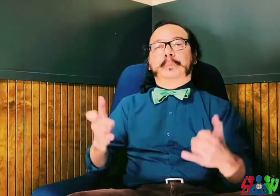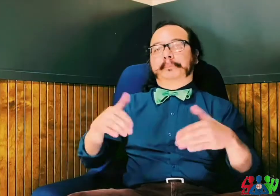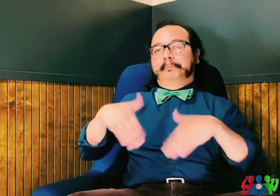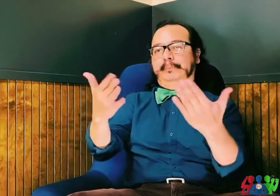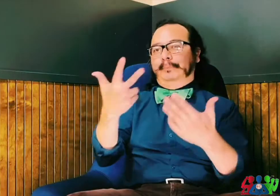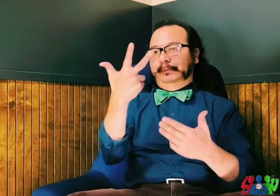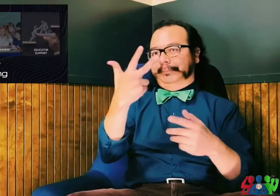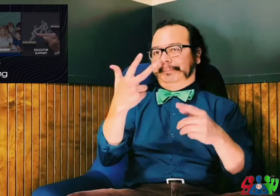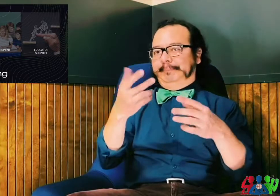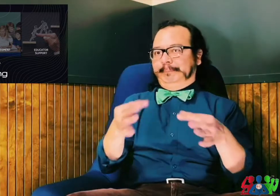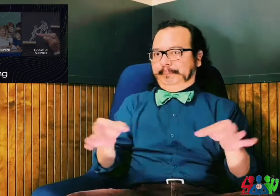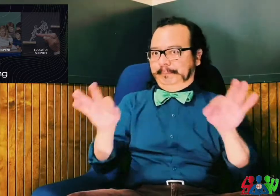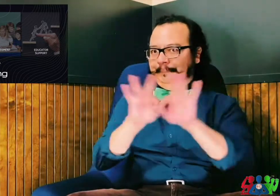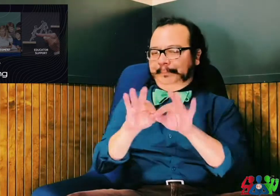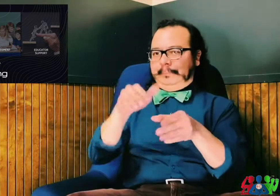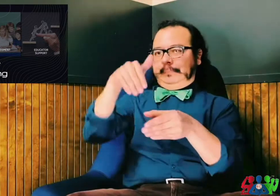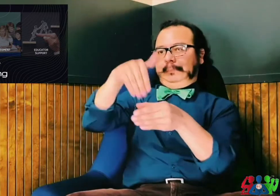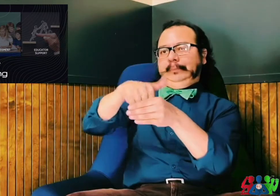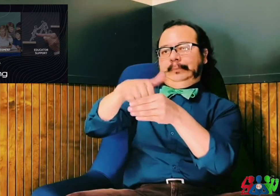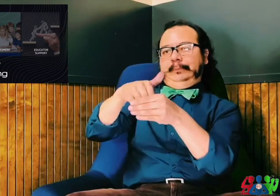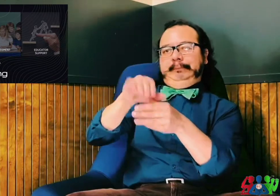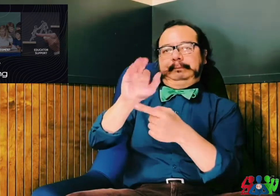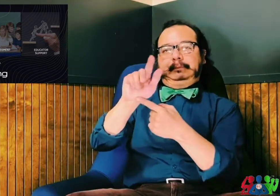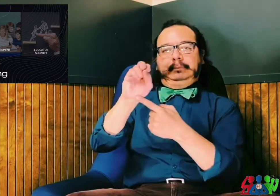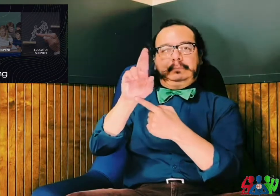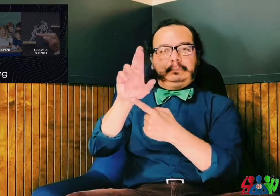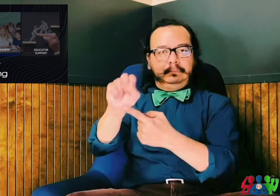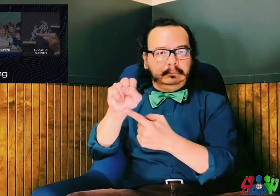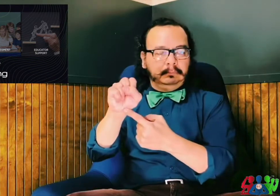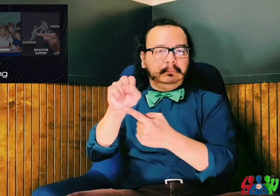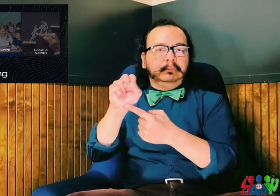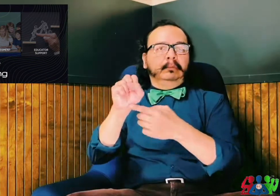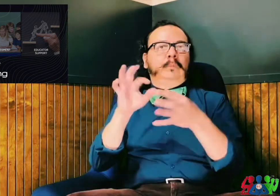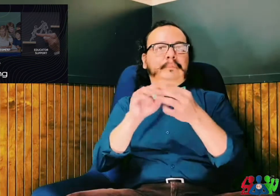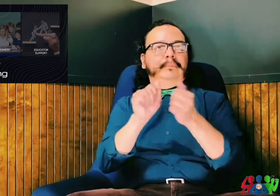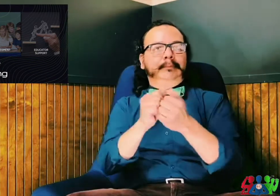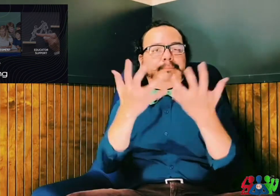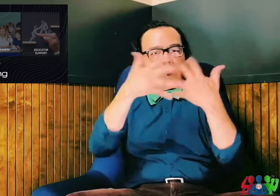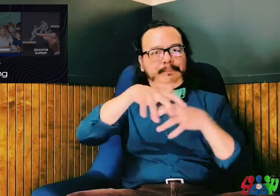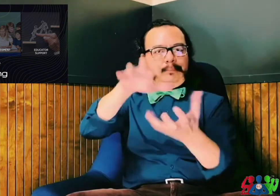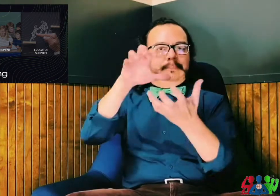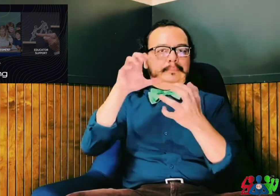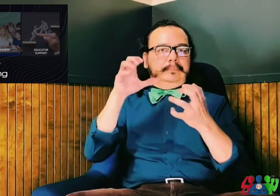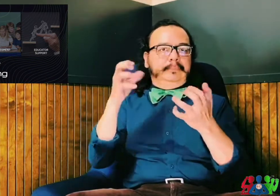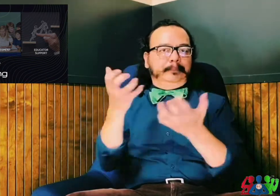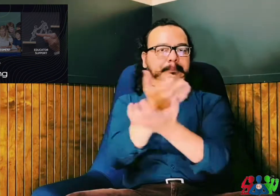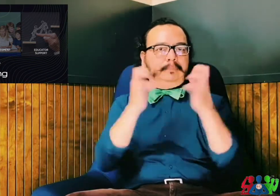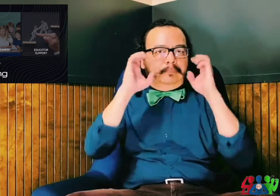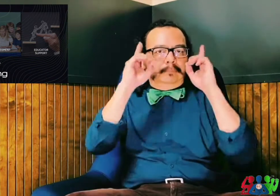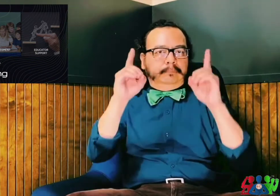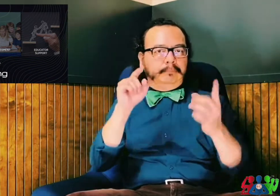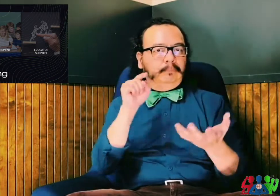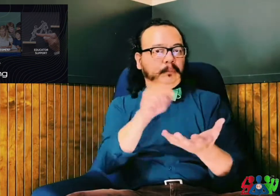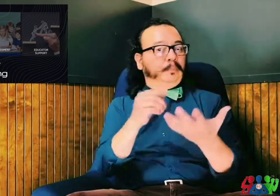Three contextual factors present both opportunities and challenges to the implementation of integrated STEM education at the K–12 level: